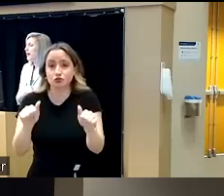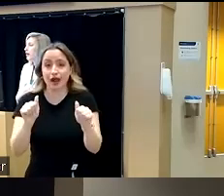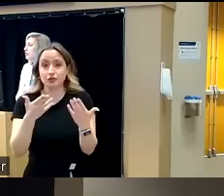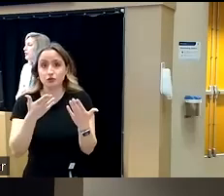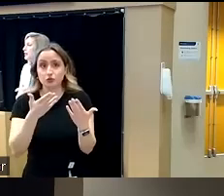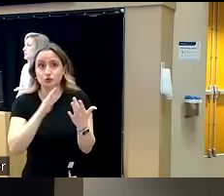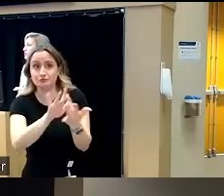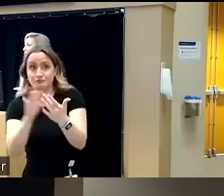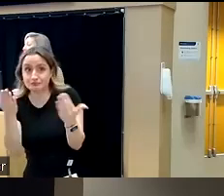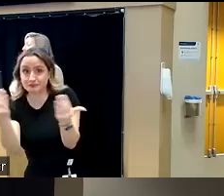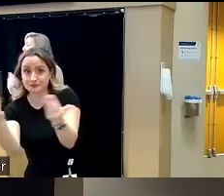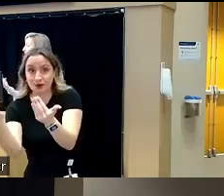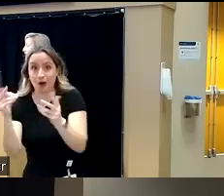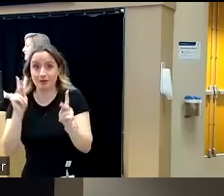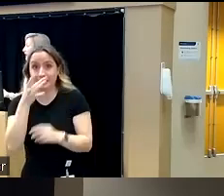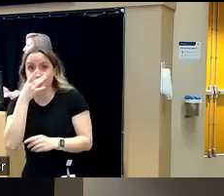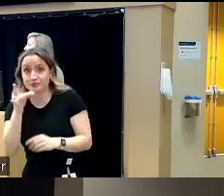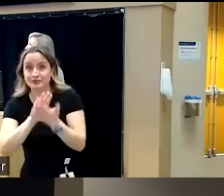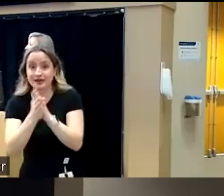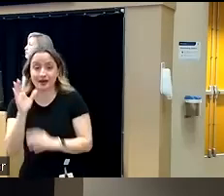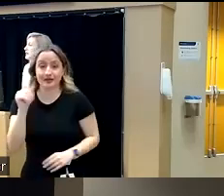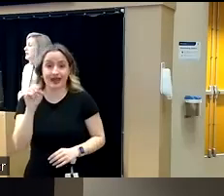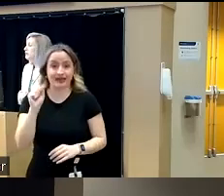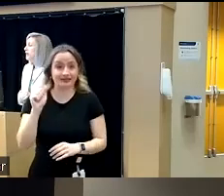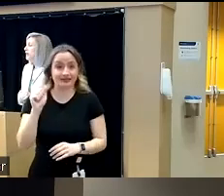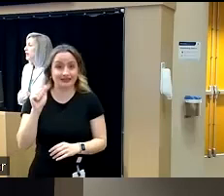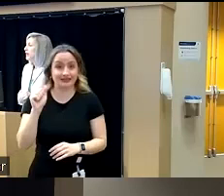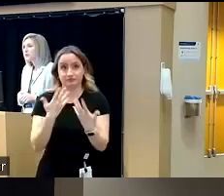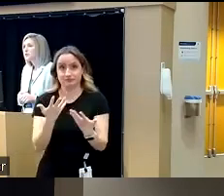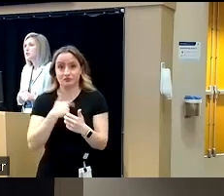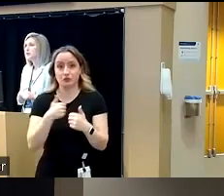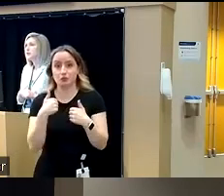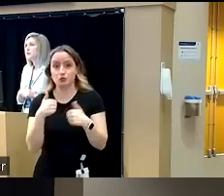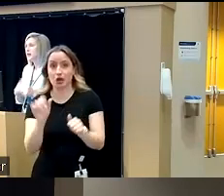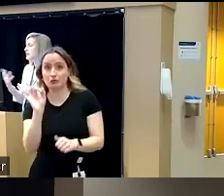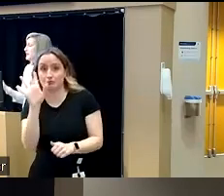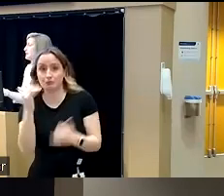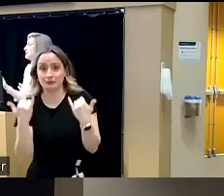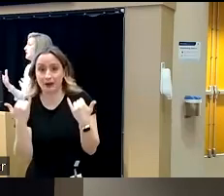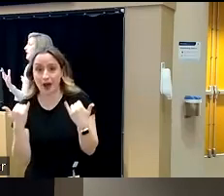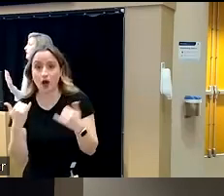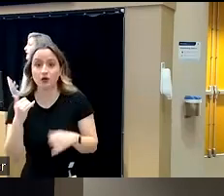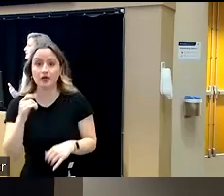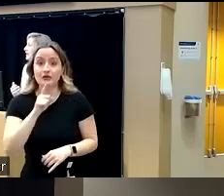people that are looking to become a case act it's really rather marketable to be have a license and